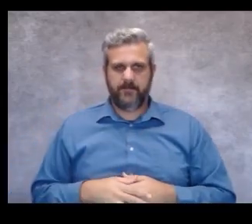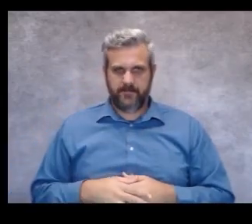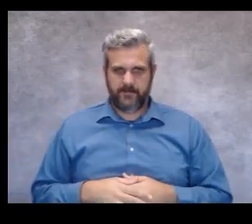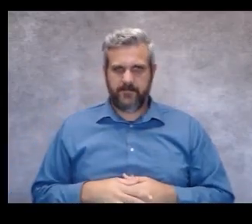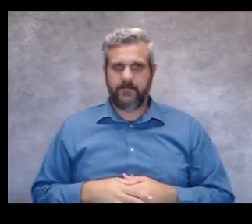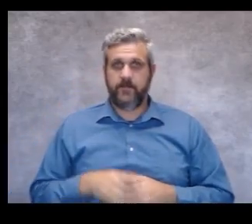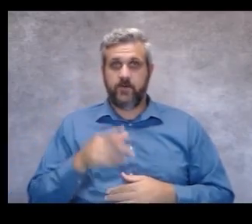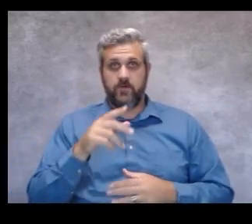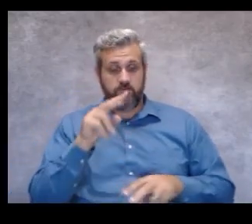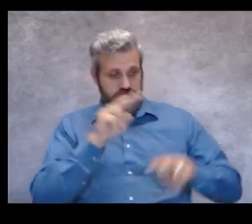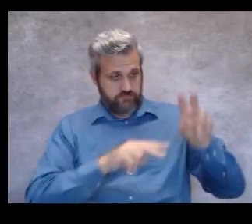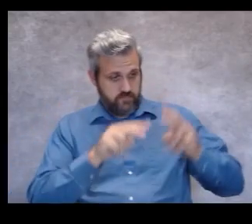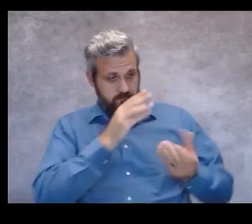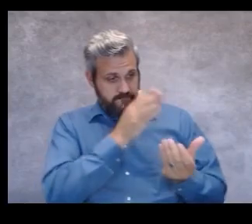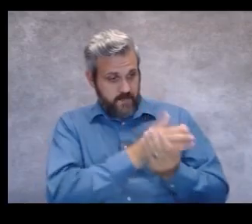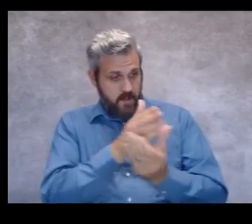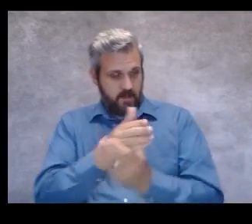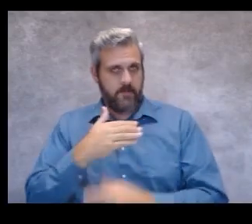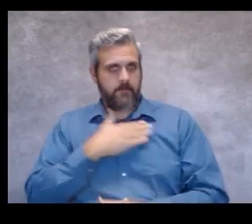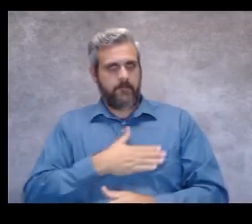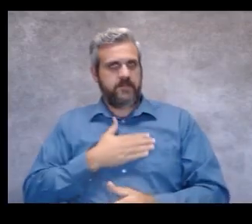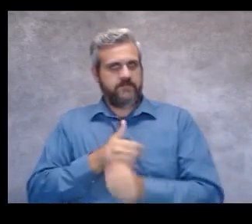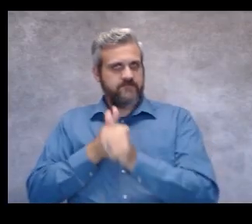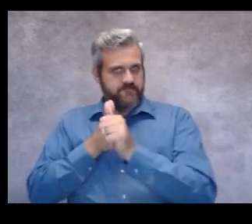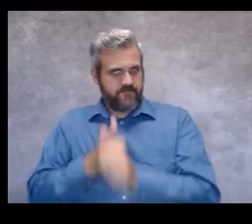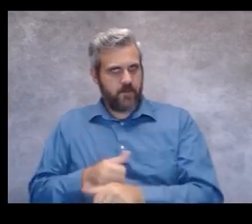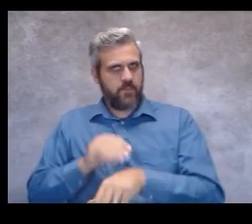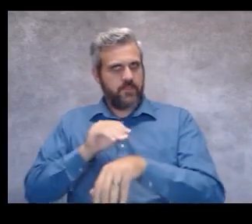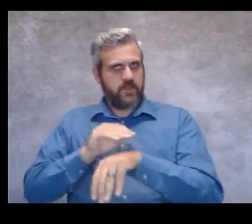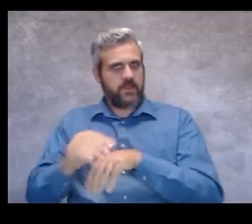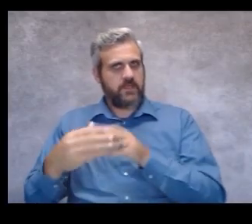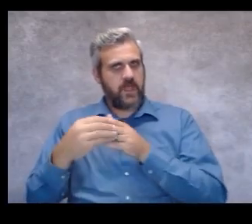As you review files, please follow the guidance in the public school district